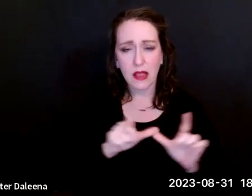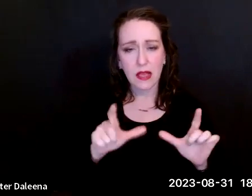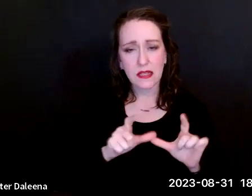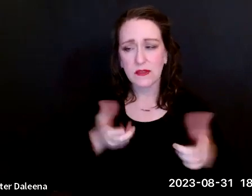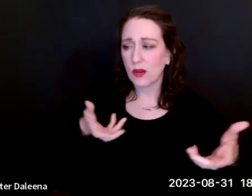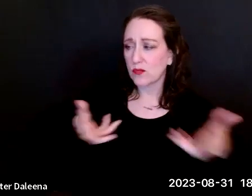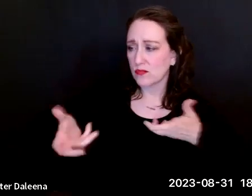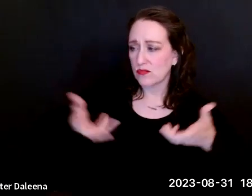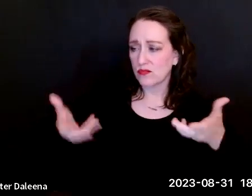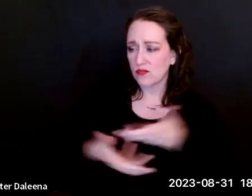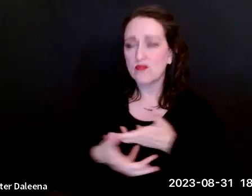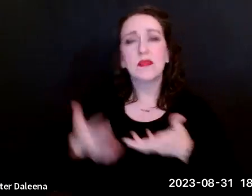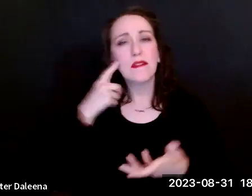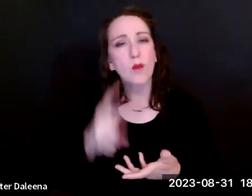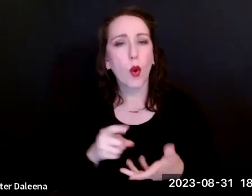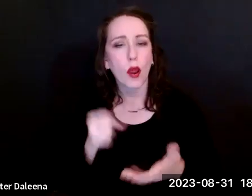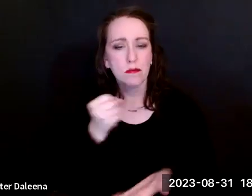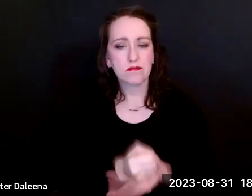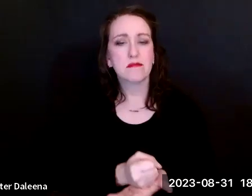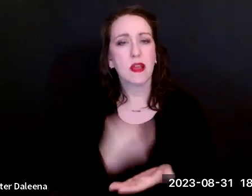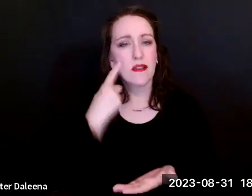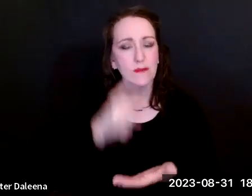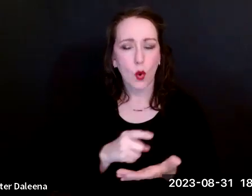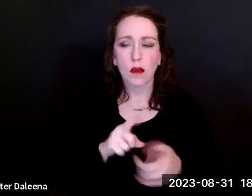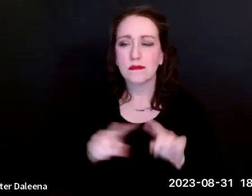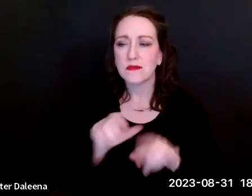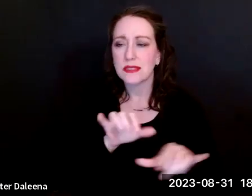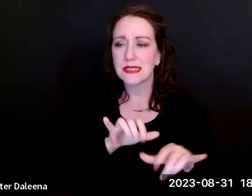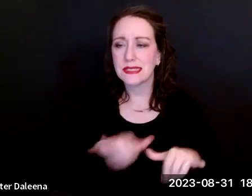and endorsement rule to establish different standards for different lengths of practice